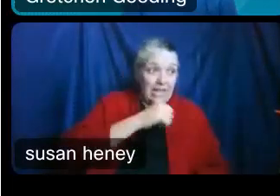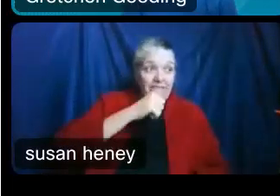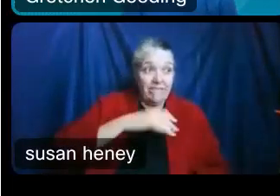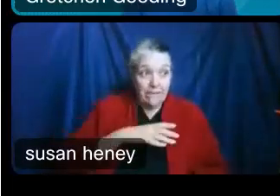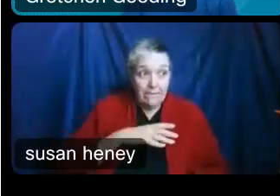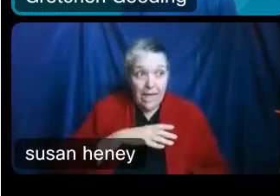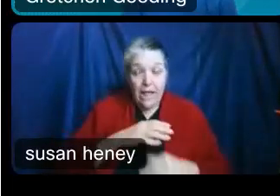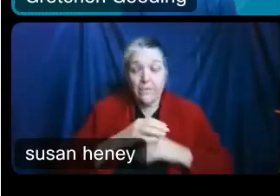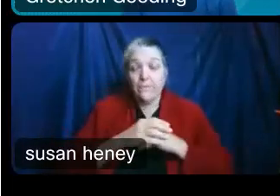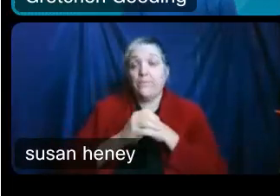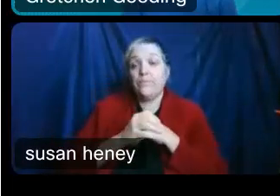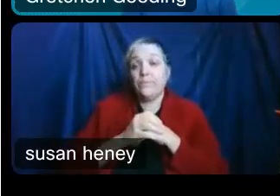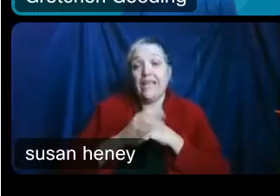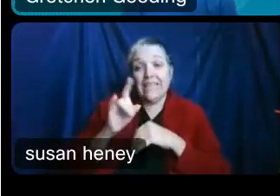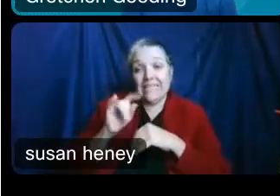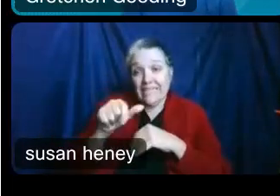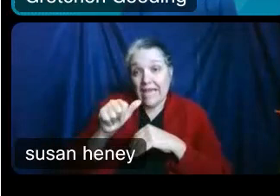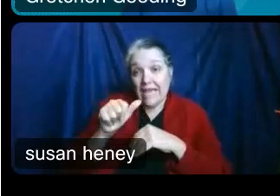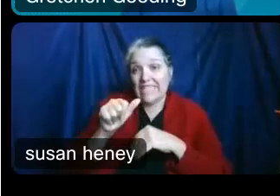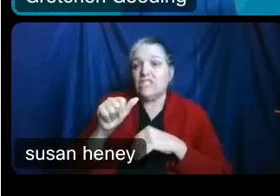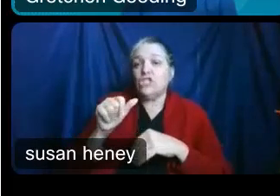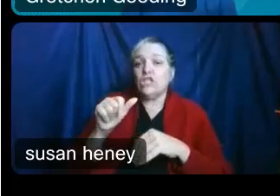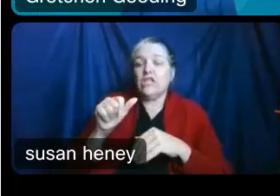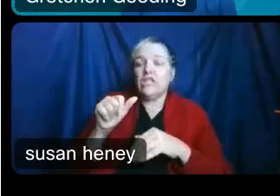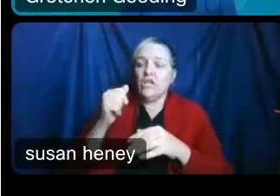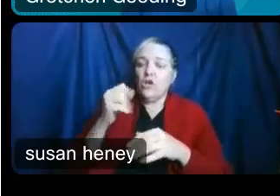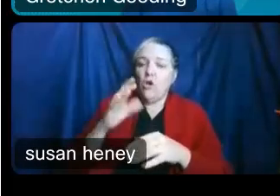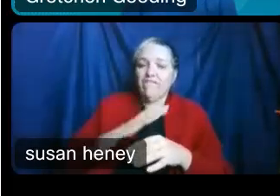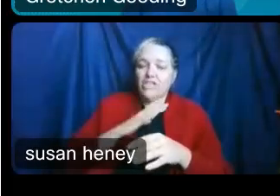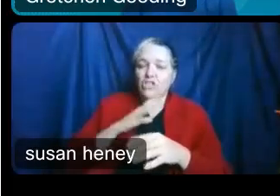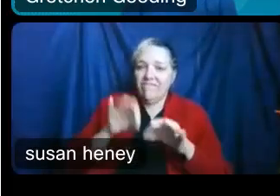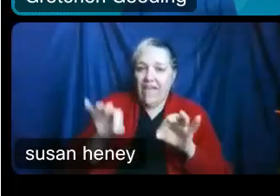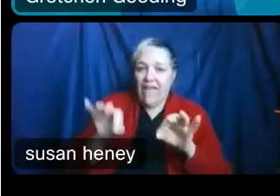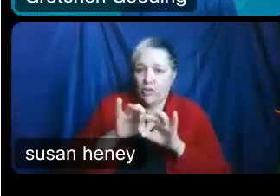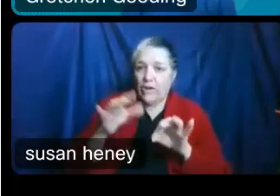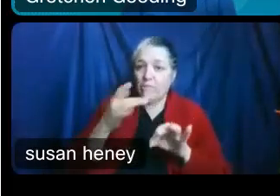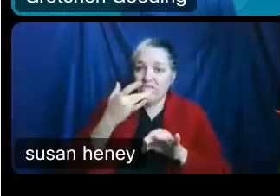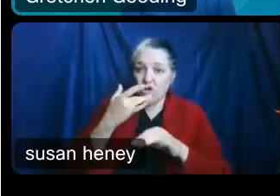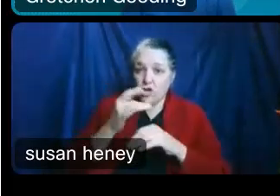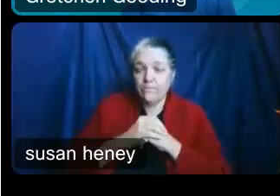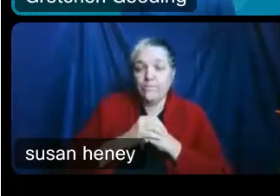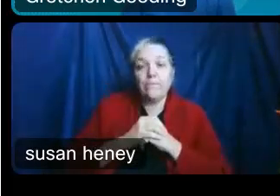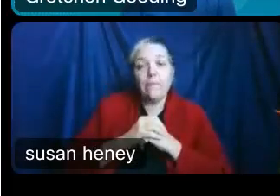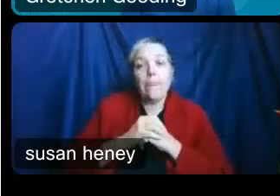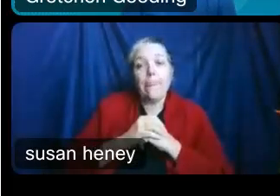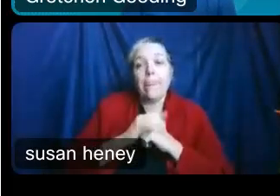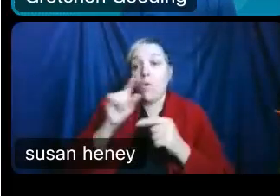the PEP data is the official value and is preferred. One last note when making comparisons: